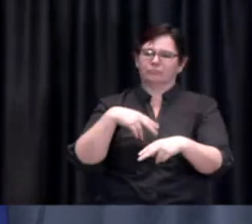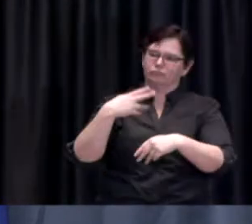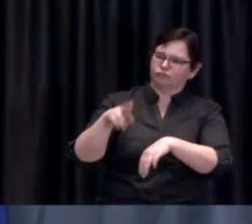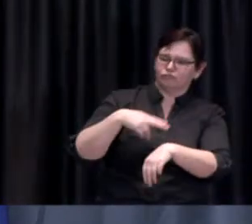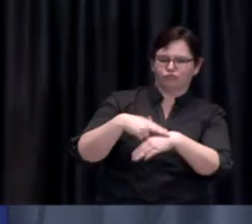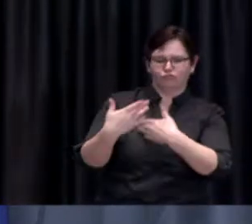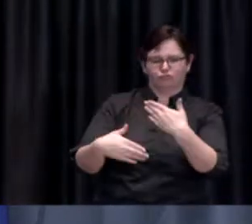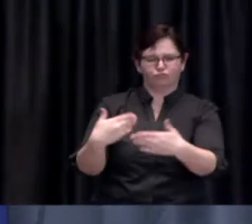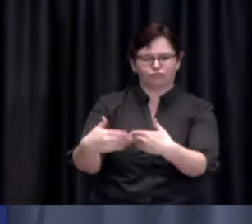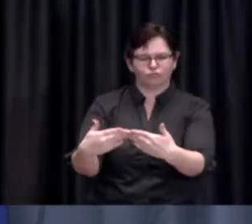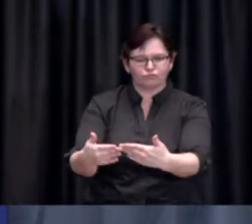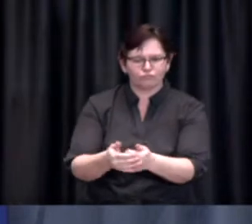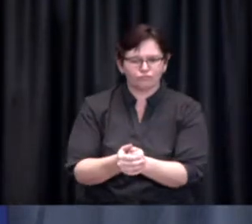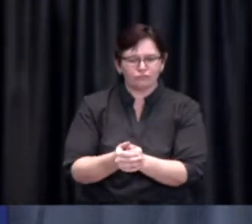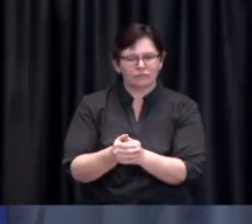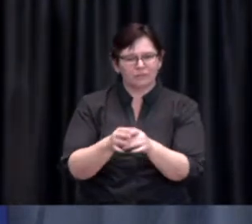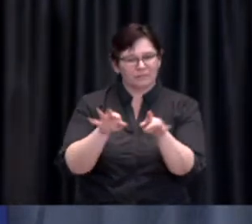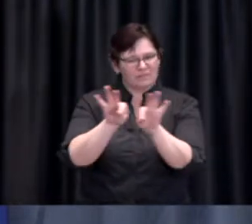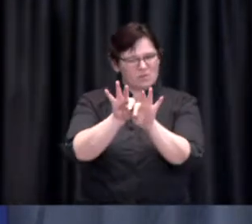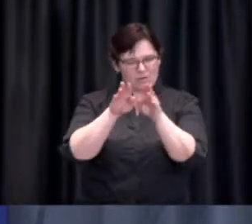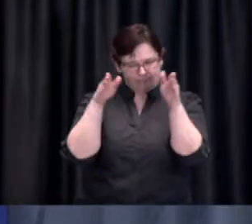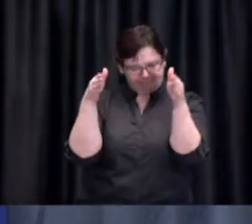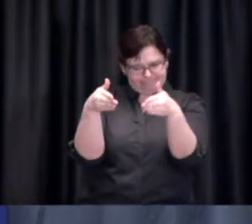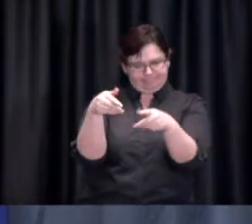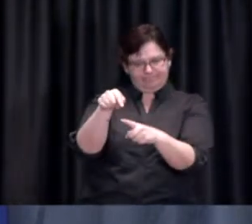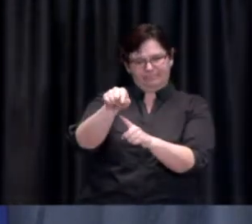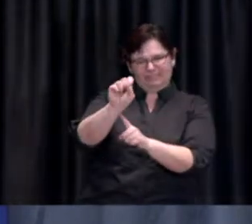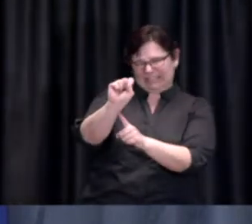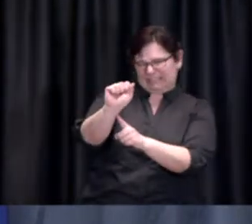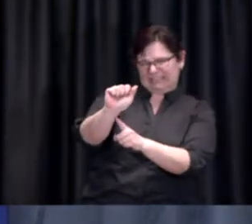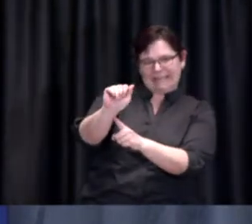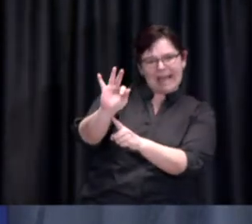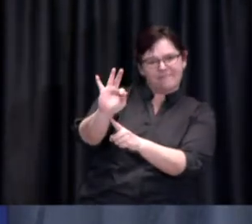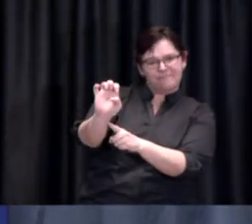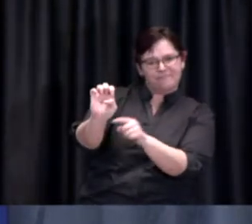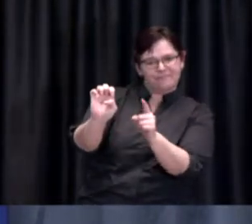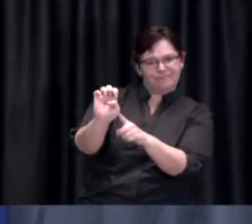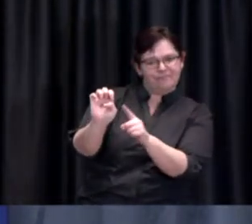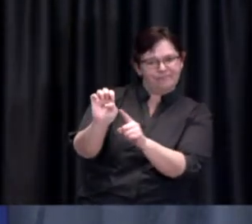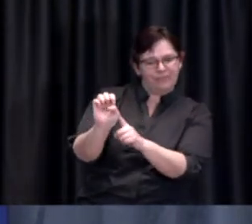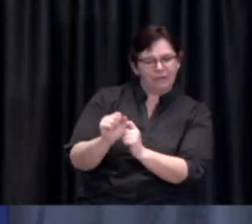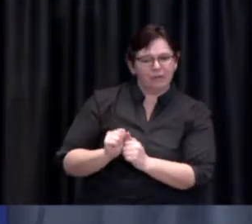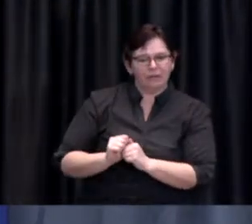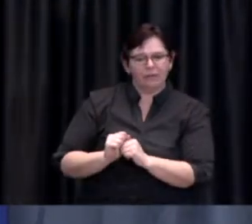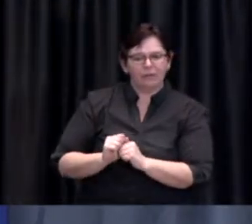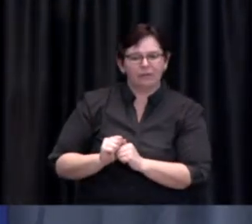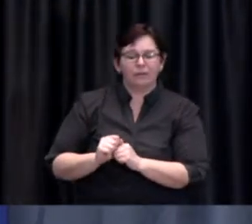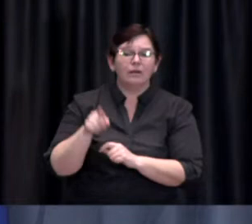I want to be clear that this announcement does not include permits issued by the City's Parks, Forestry and Recreation division